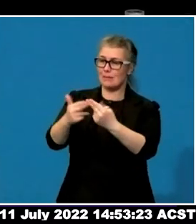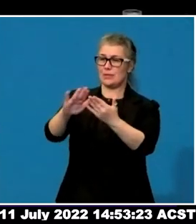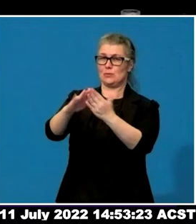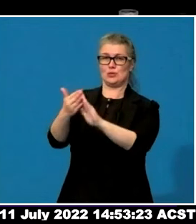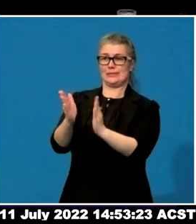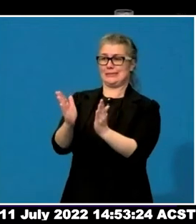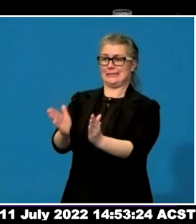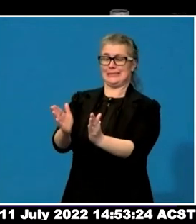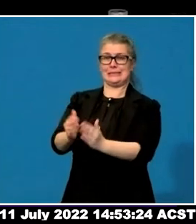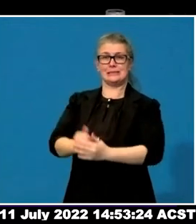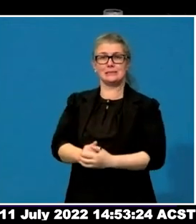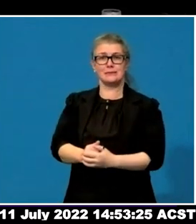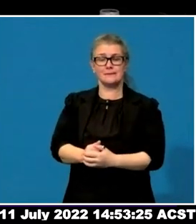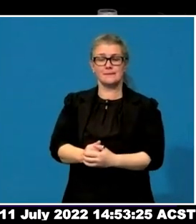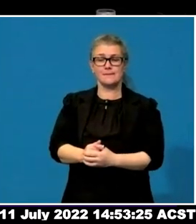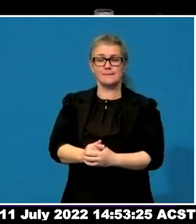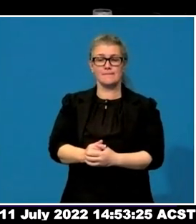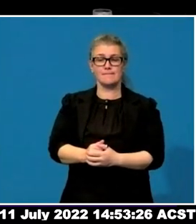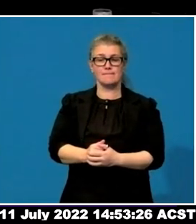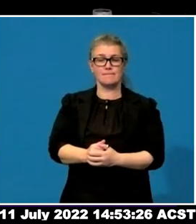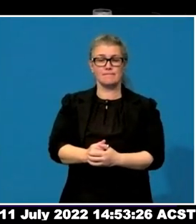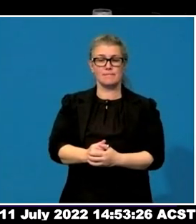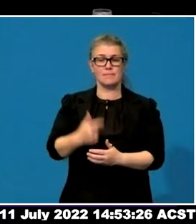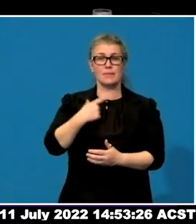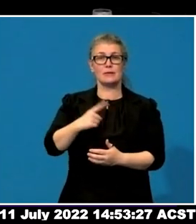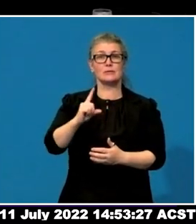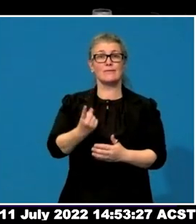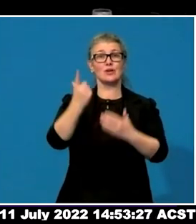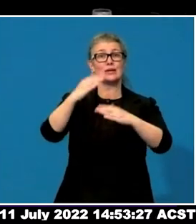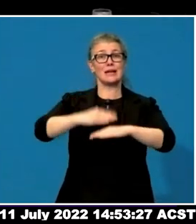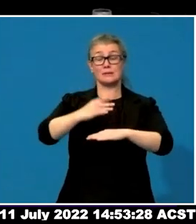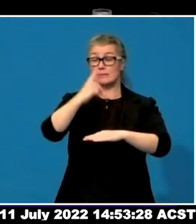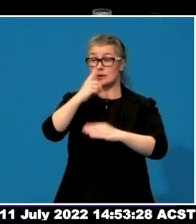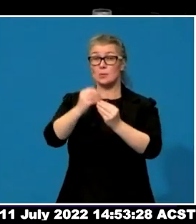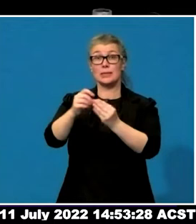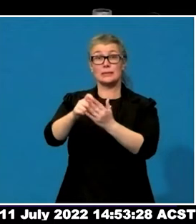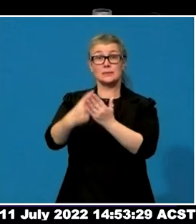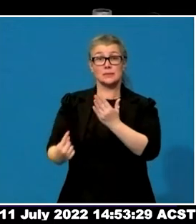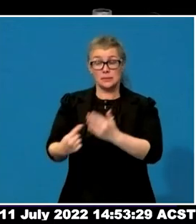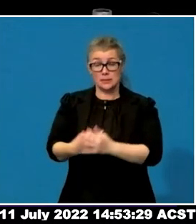And that's whether a First Nations person has a disability, whether they don't, whether